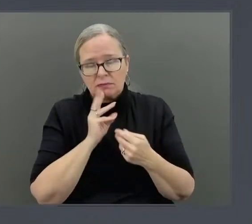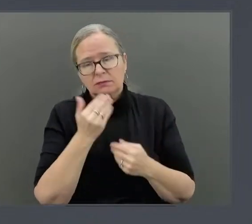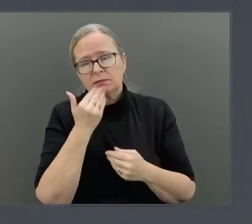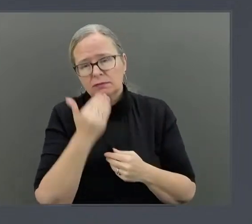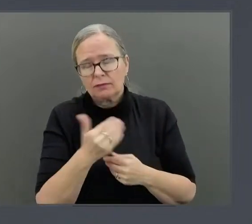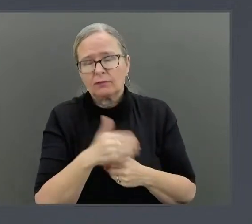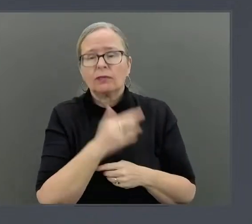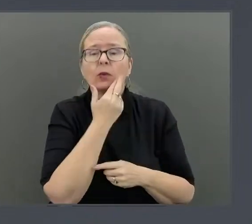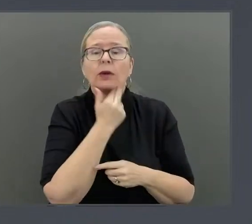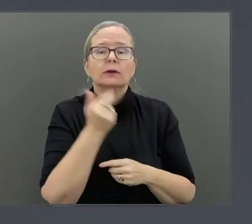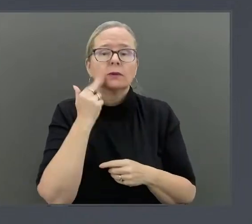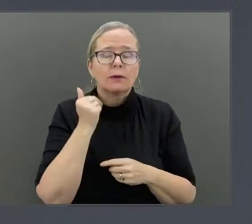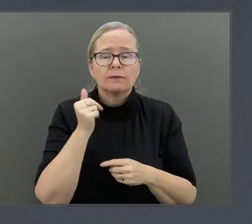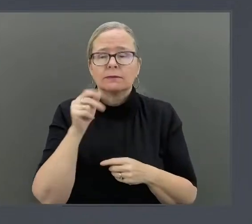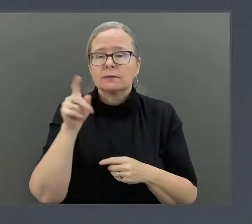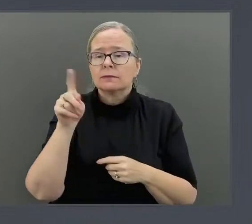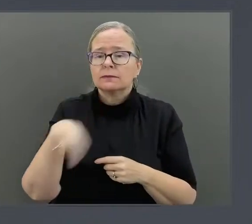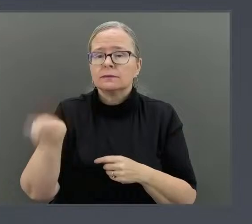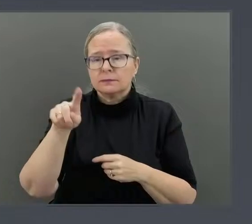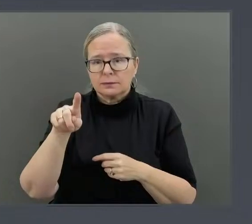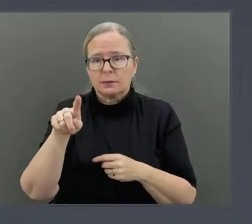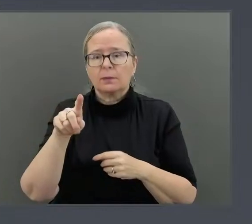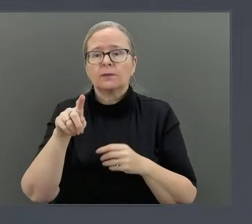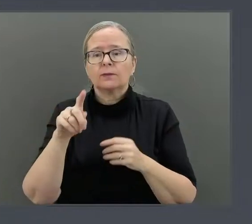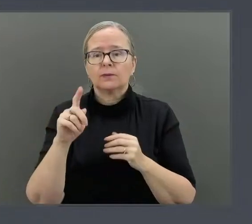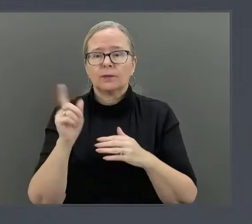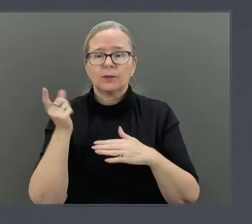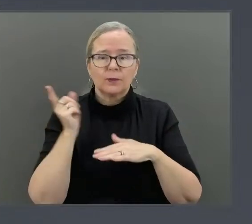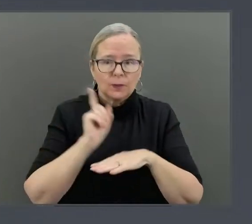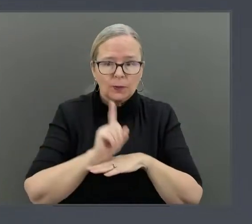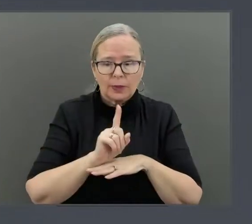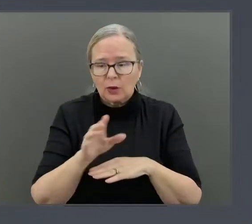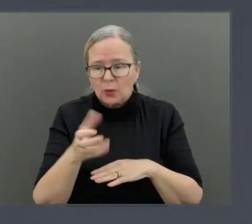leaving a jug on the table and all of those things matter all of the measures you're taking at home